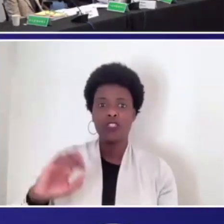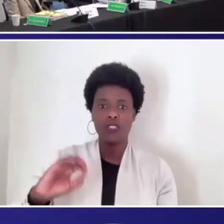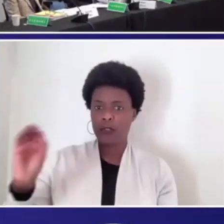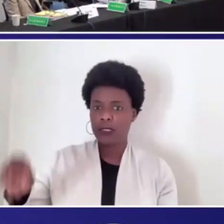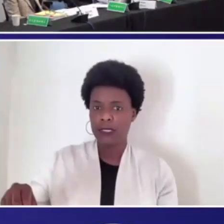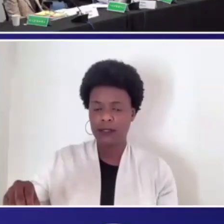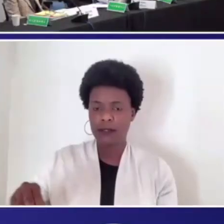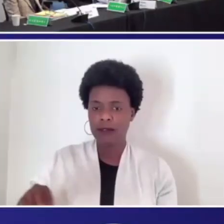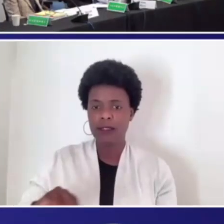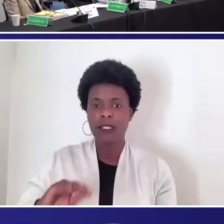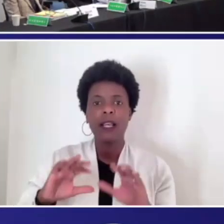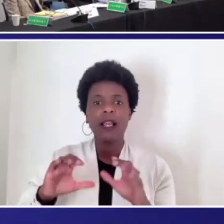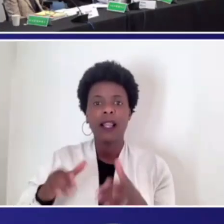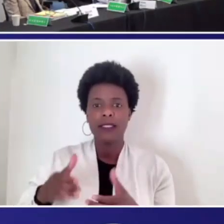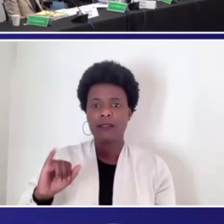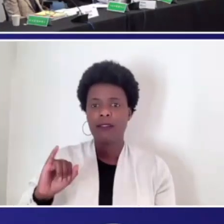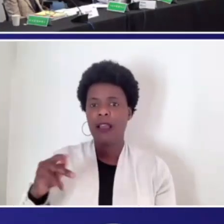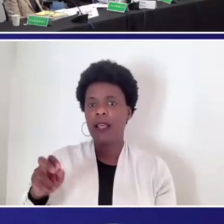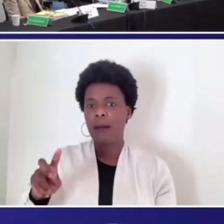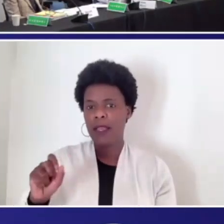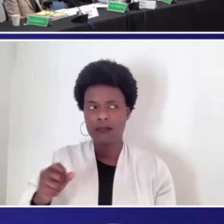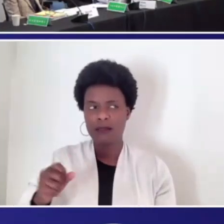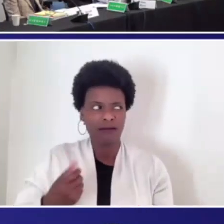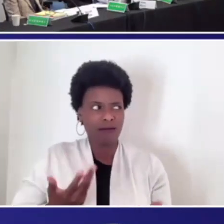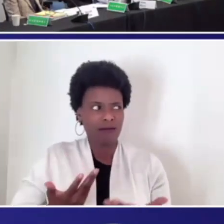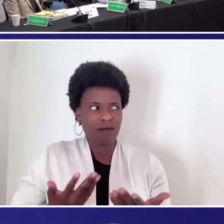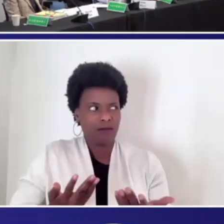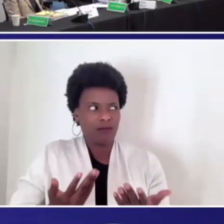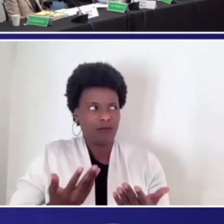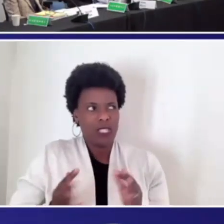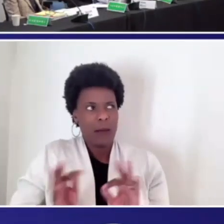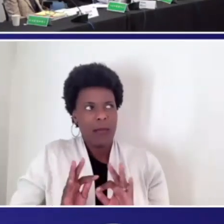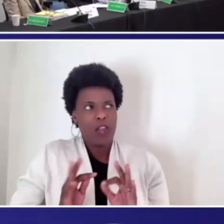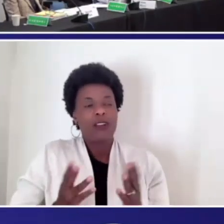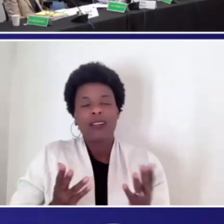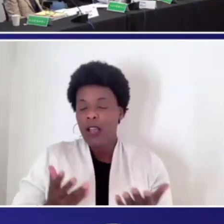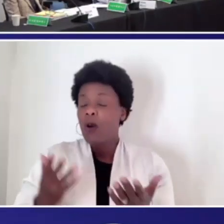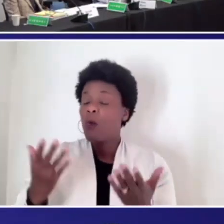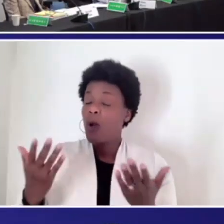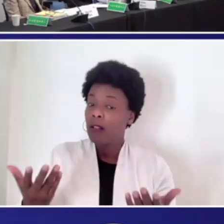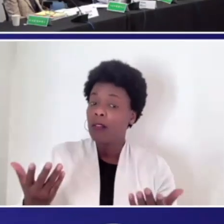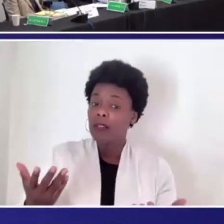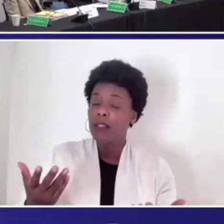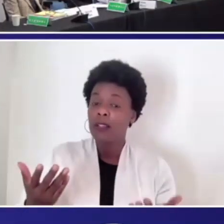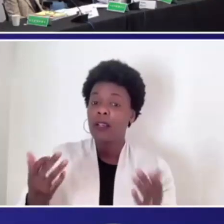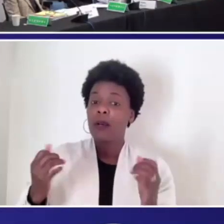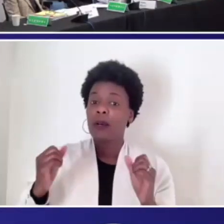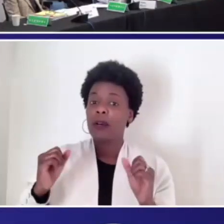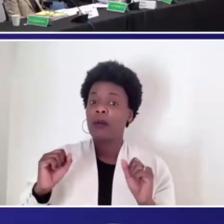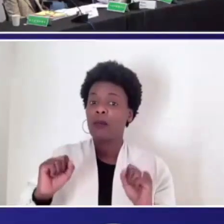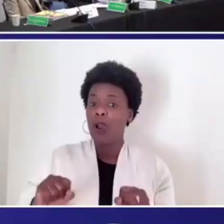IPEDS. Now you could say, what does that matter? It means nothing. I would say, well, probably Congress at the